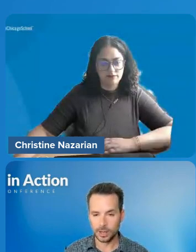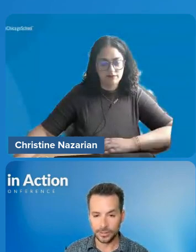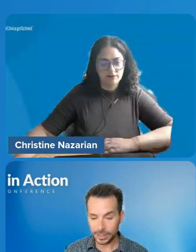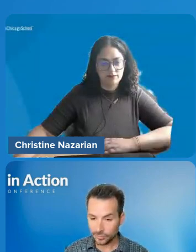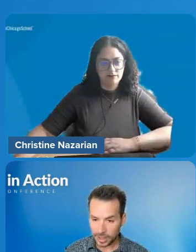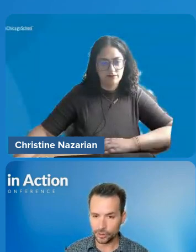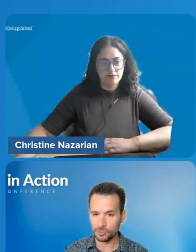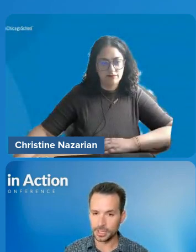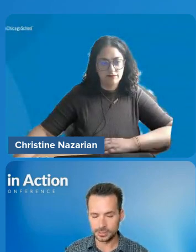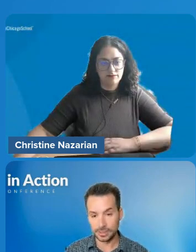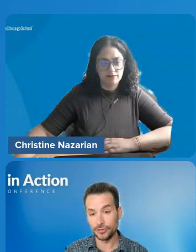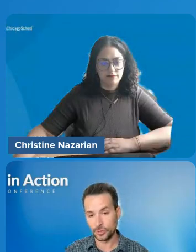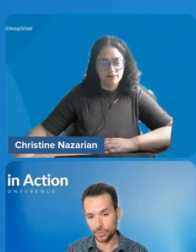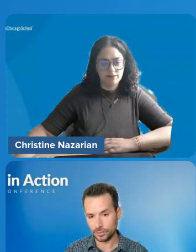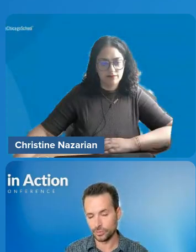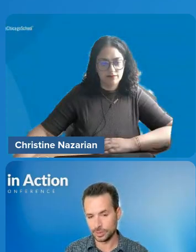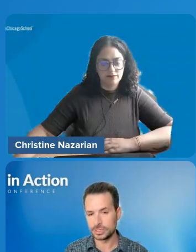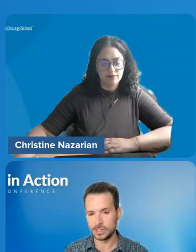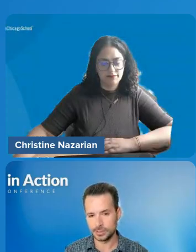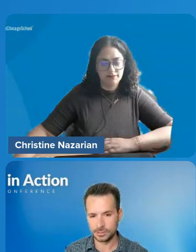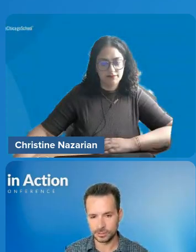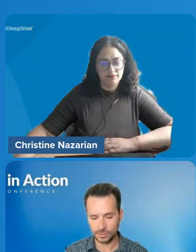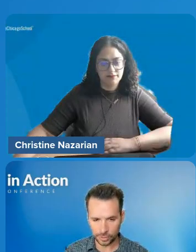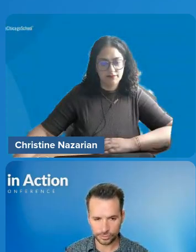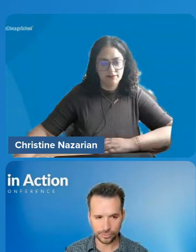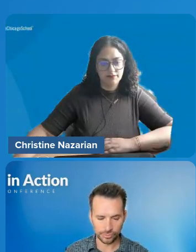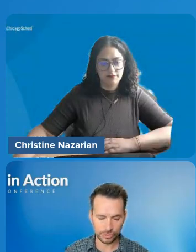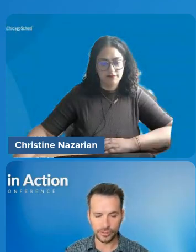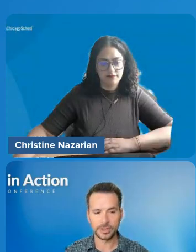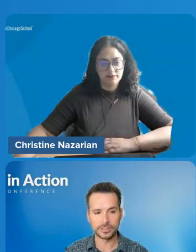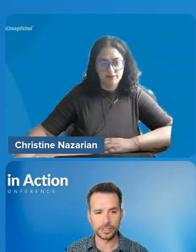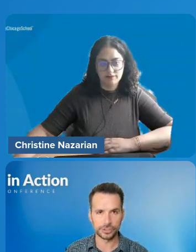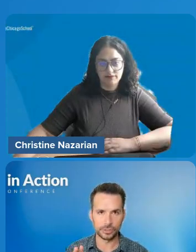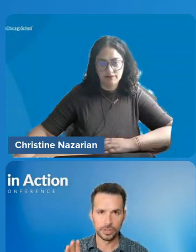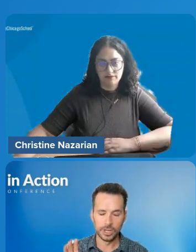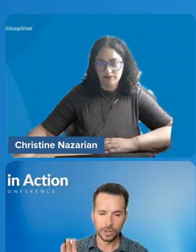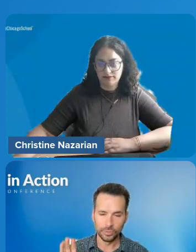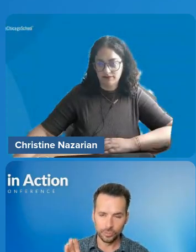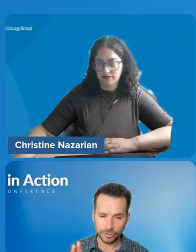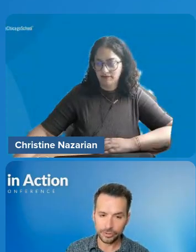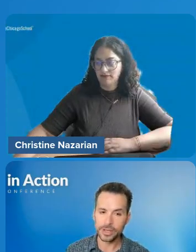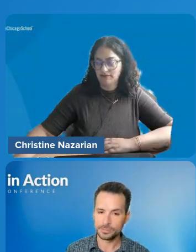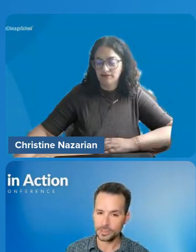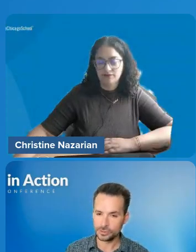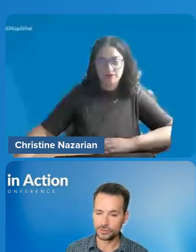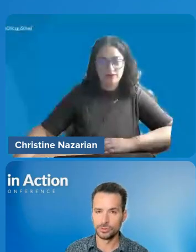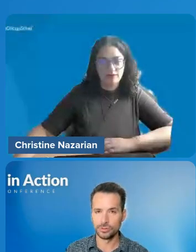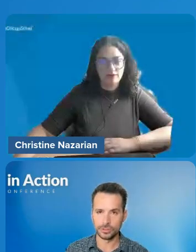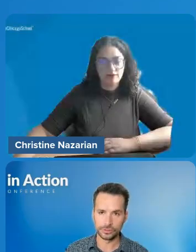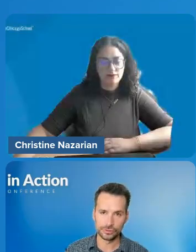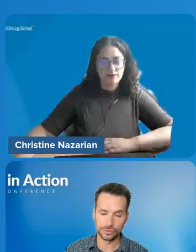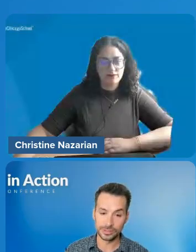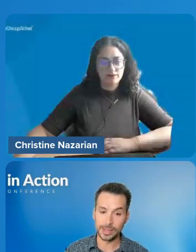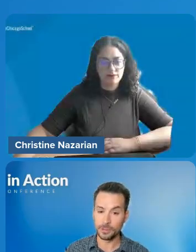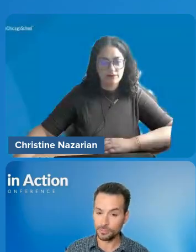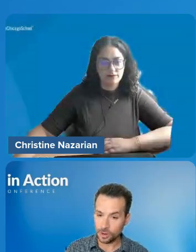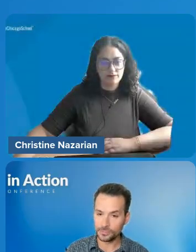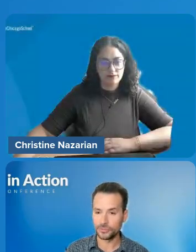And that has value, but that's different than what this is. So I want to draw that distinction. With a text-based tool, the student is typing prompts and then the